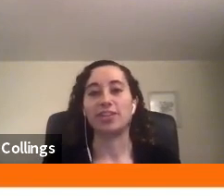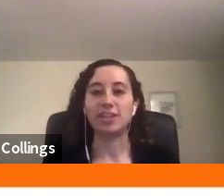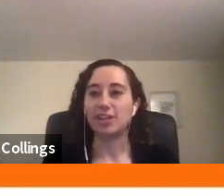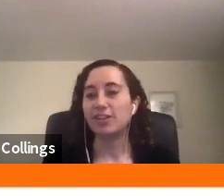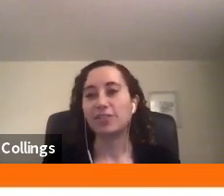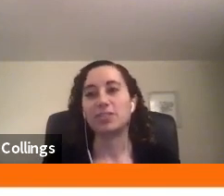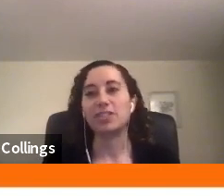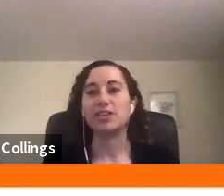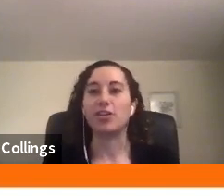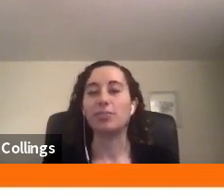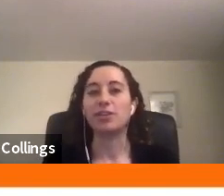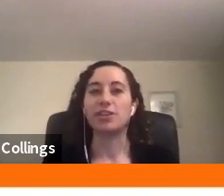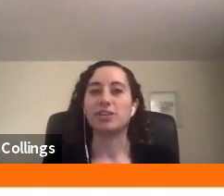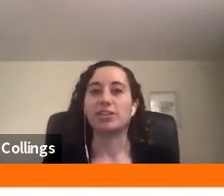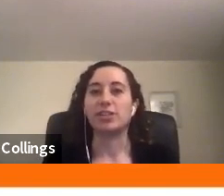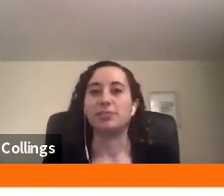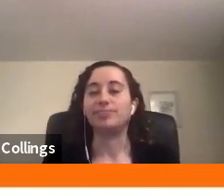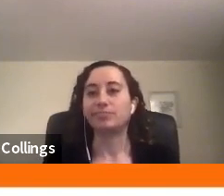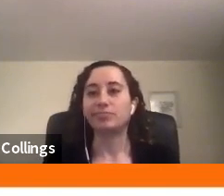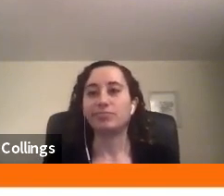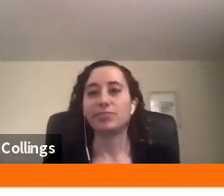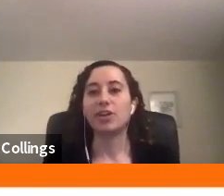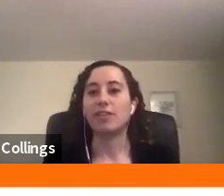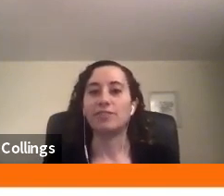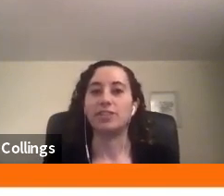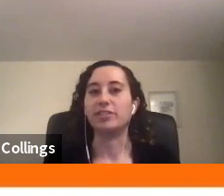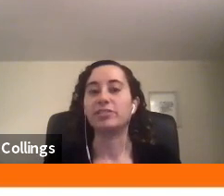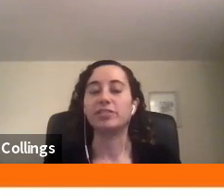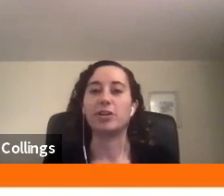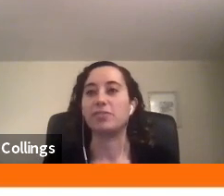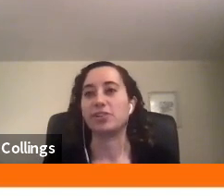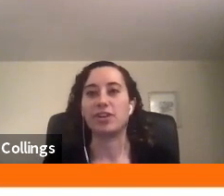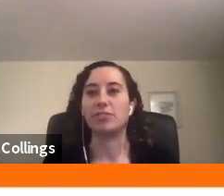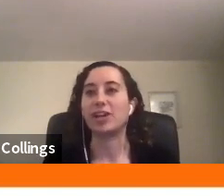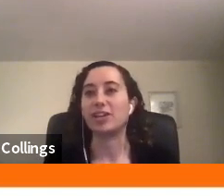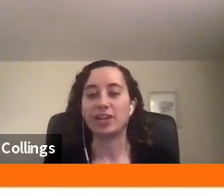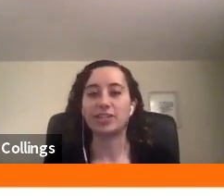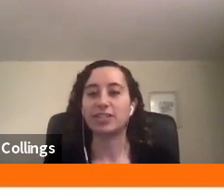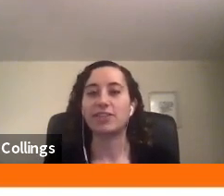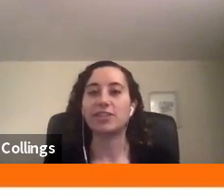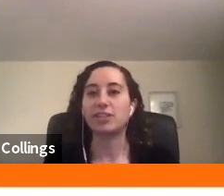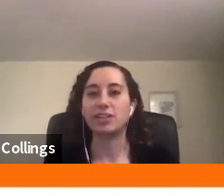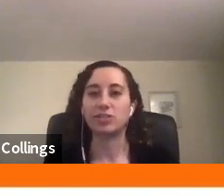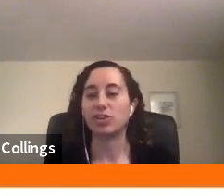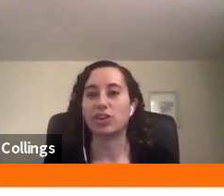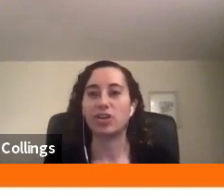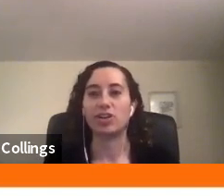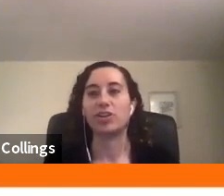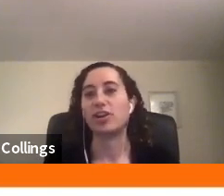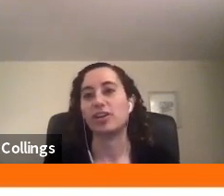is what is seen as the healthy thing And then those individuals are further alienated from seeking help.